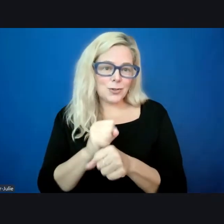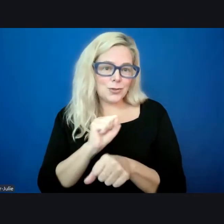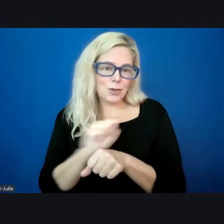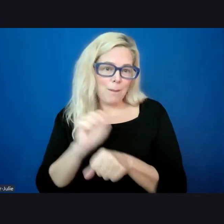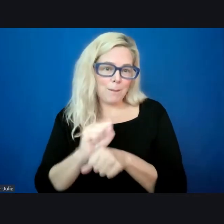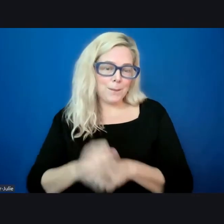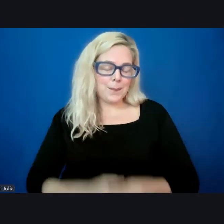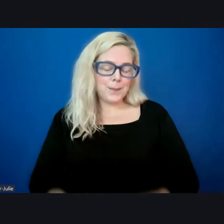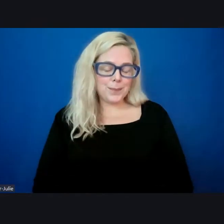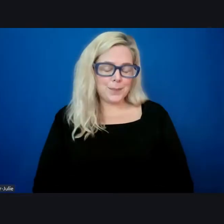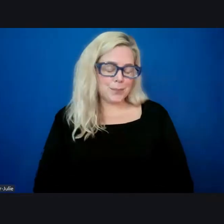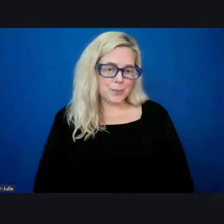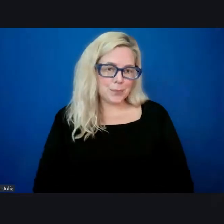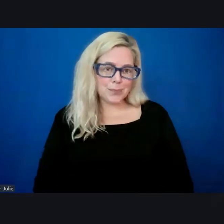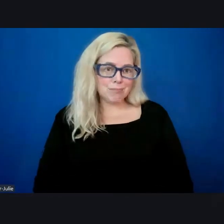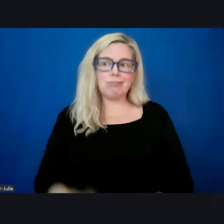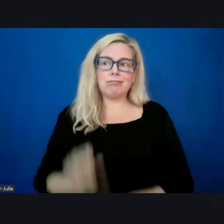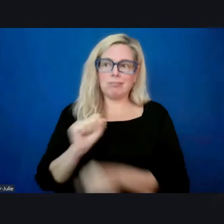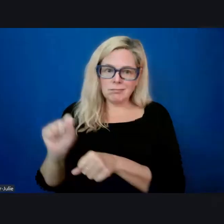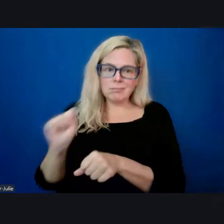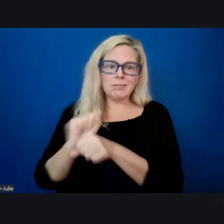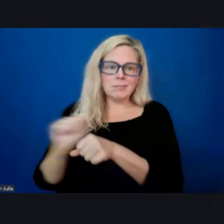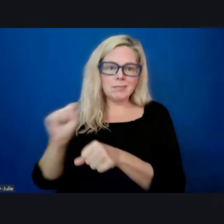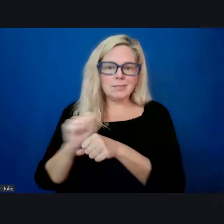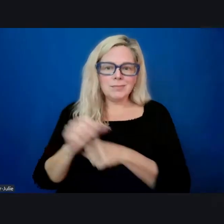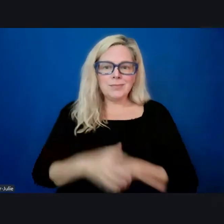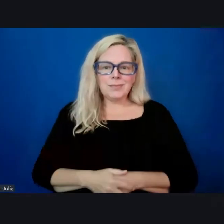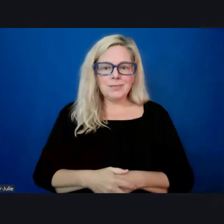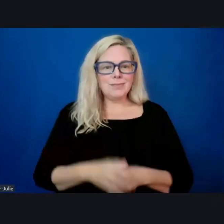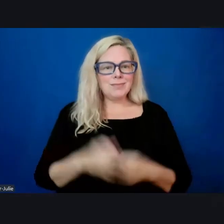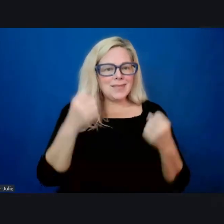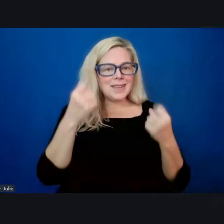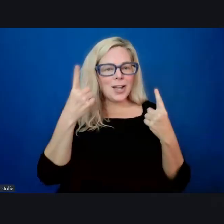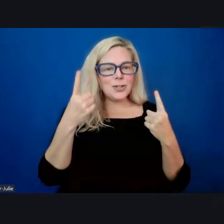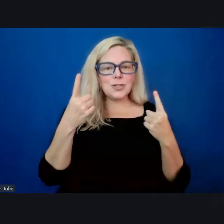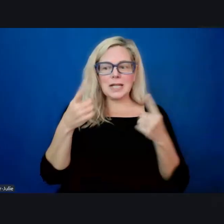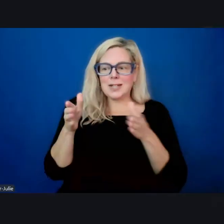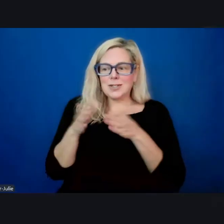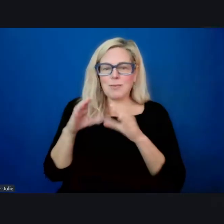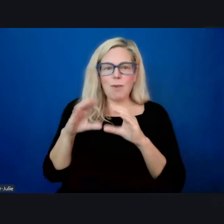they won't help. They will talk with you, but they won't share contacts generally and if you do let